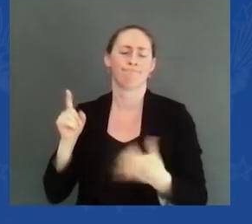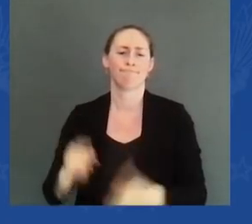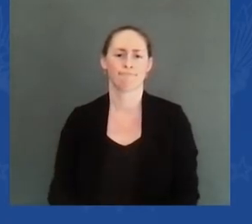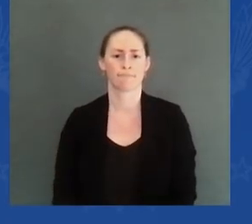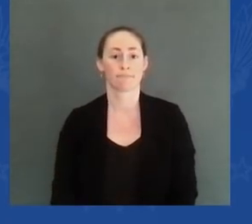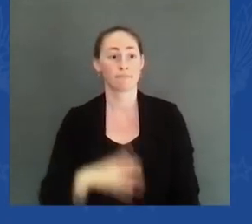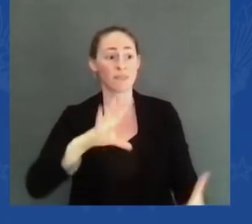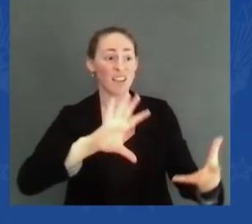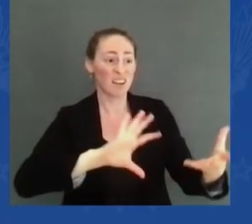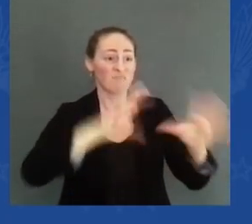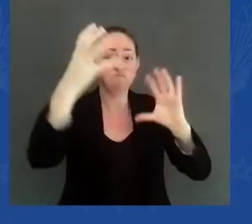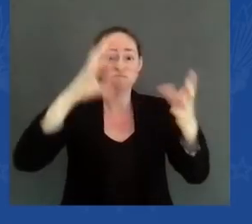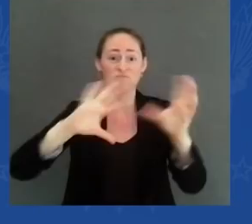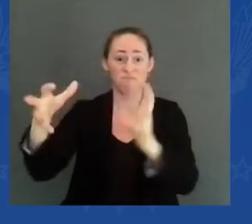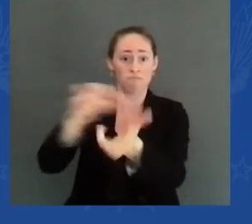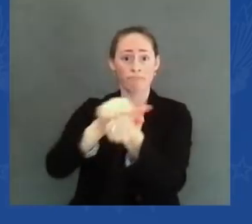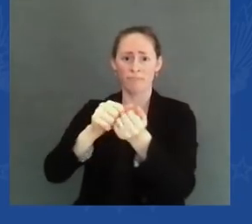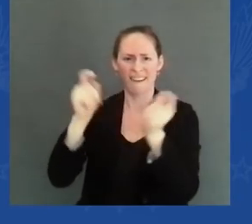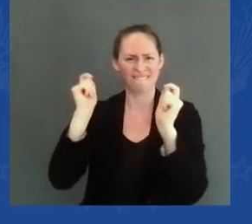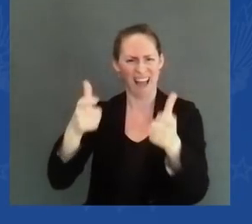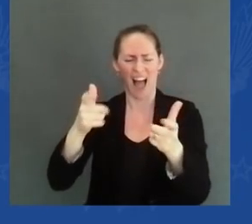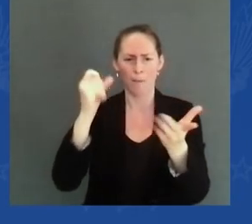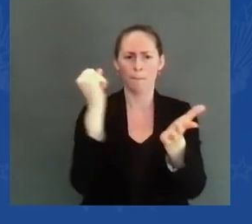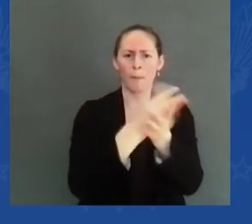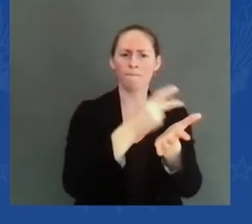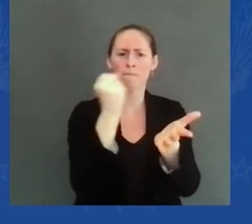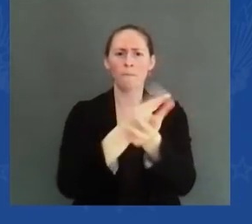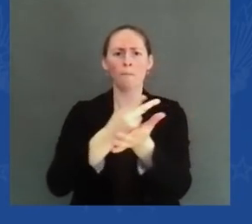has ever done and we are so, so grateful.